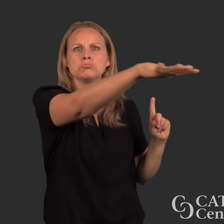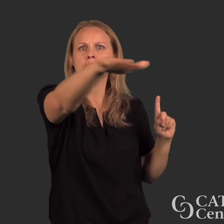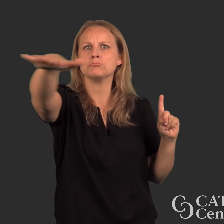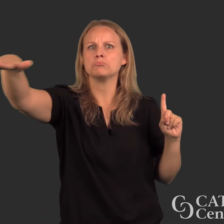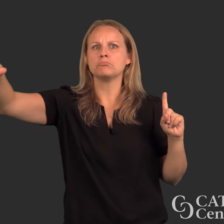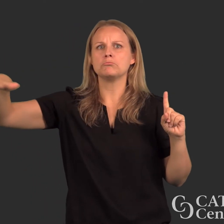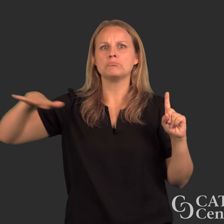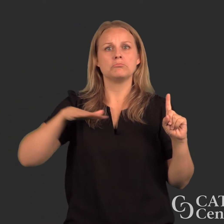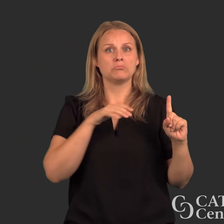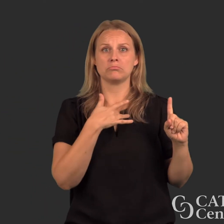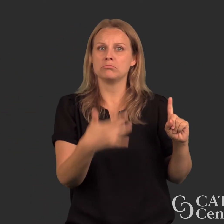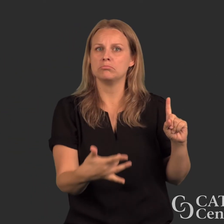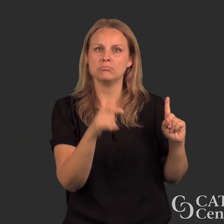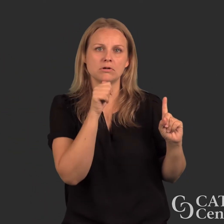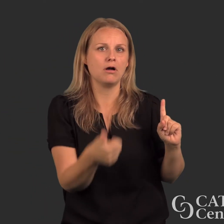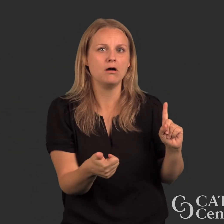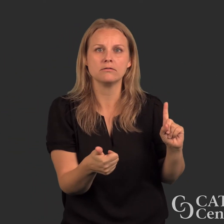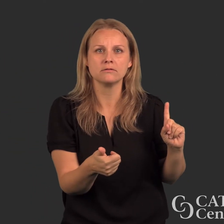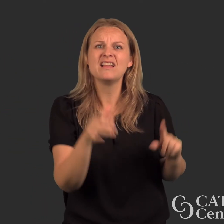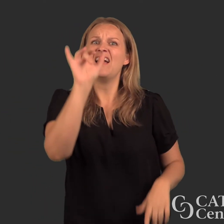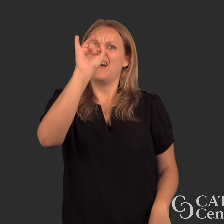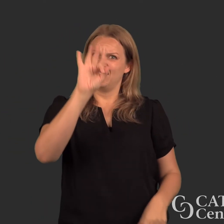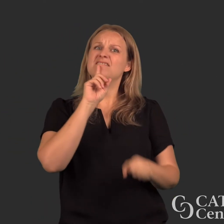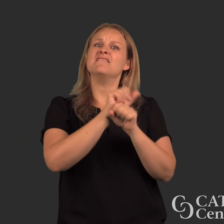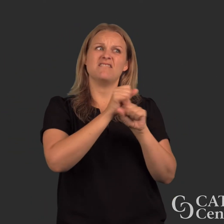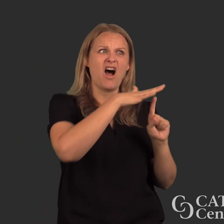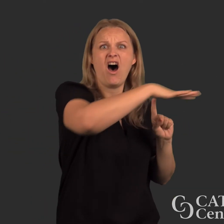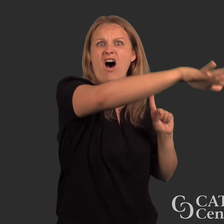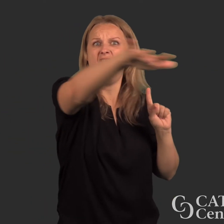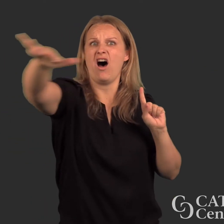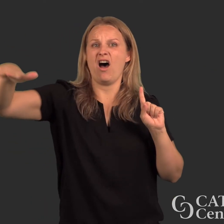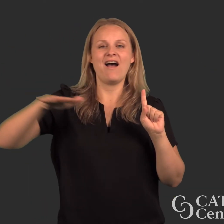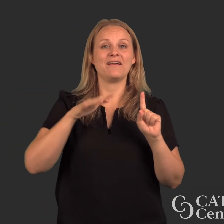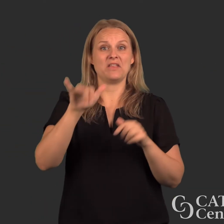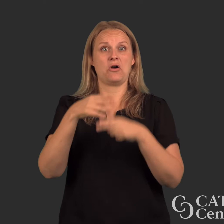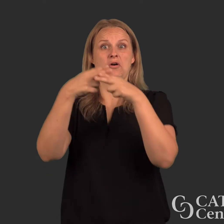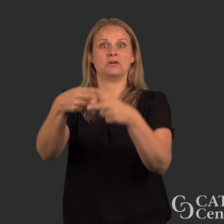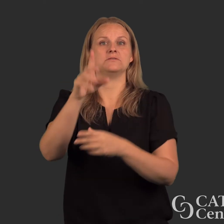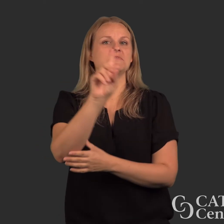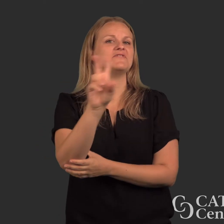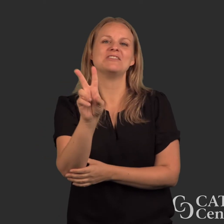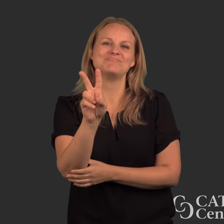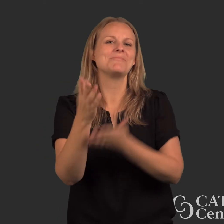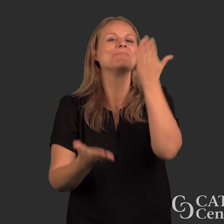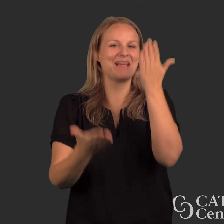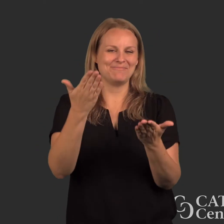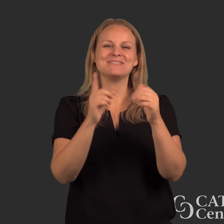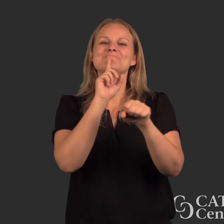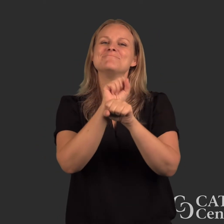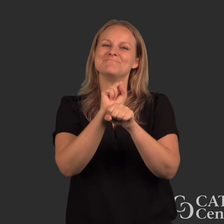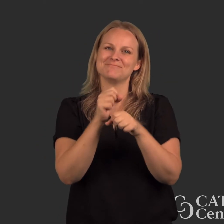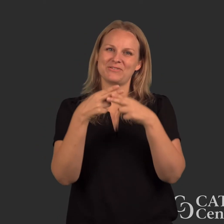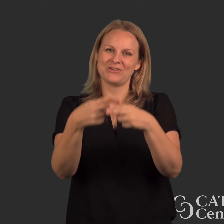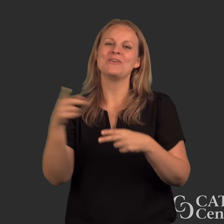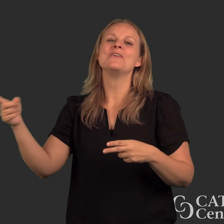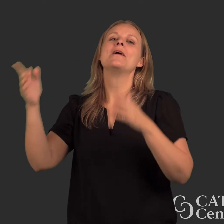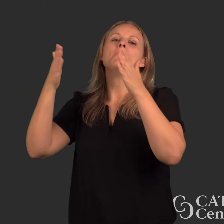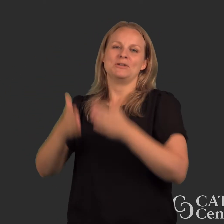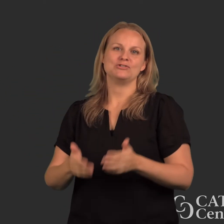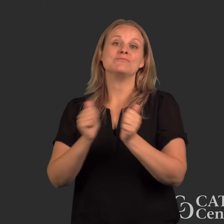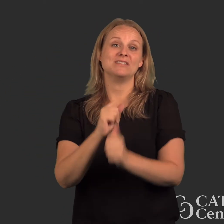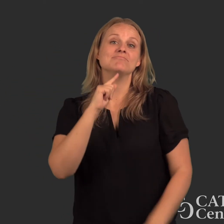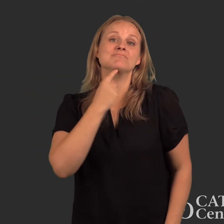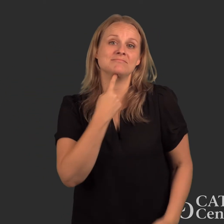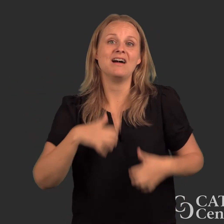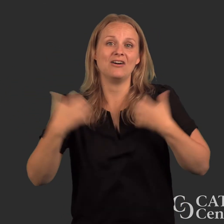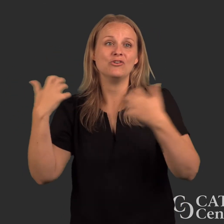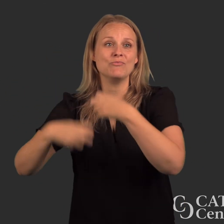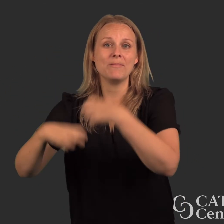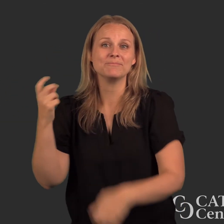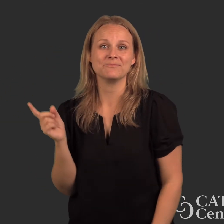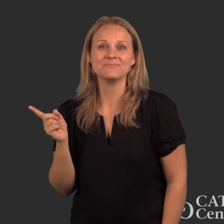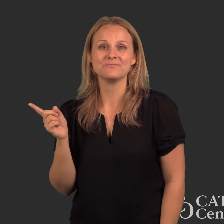It is not directed at people in general, if it was, that may be labeled severe anger issues, not domestic violence.